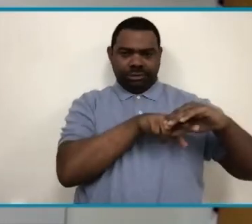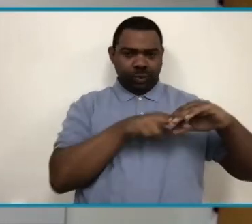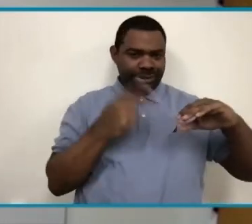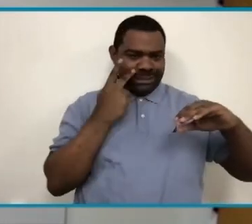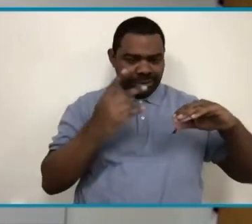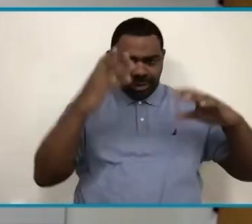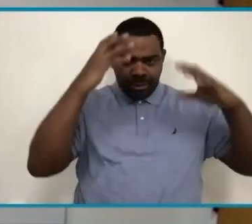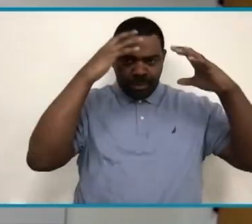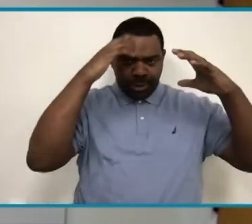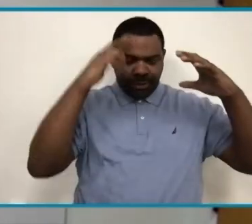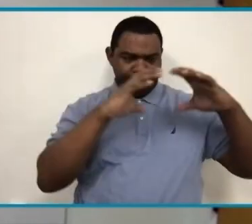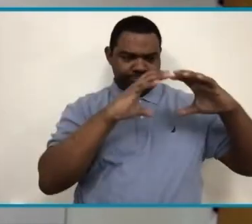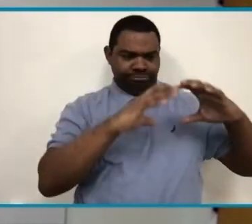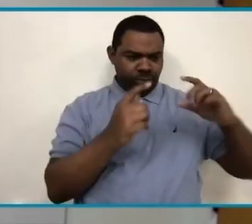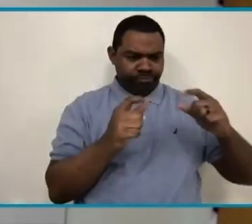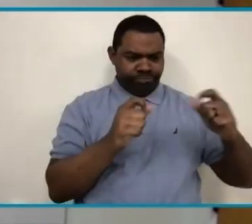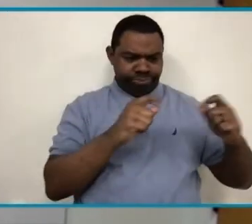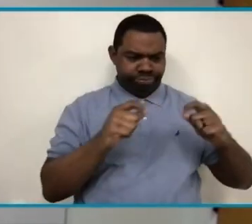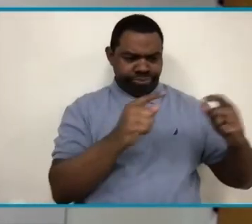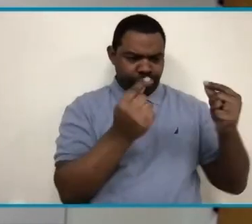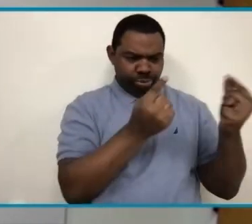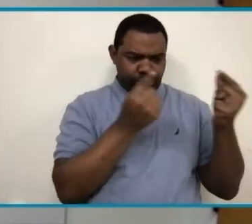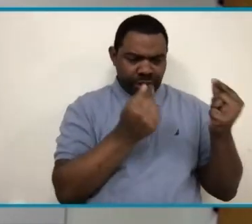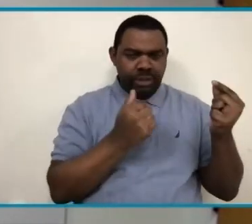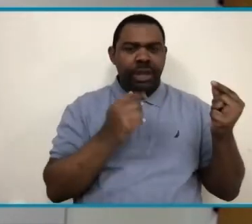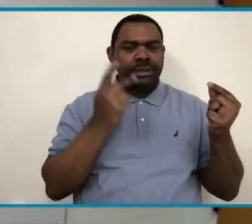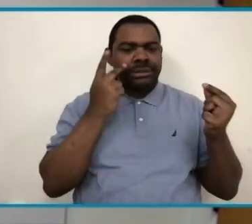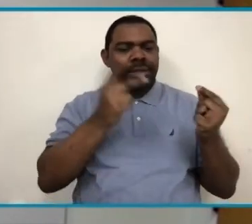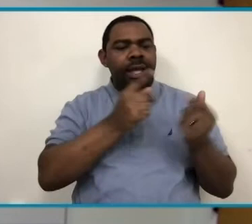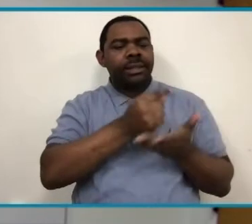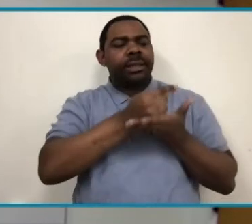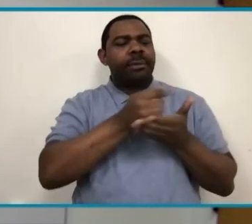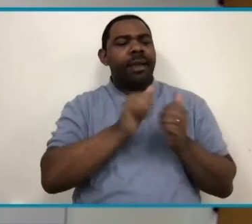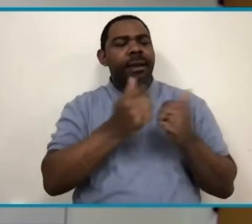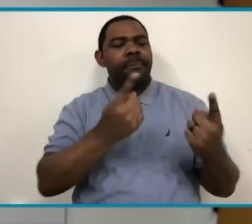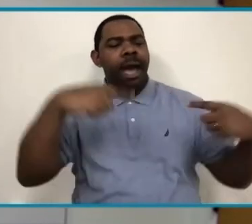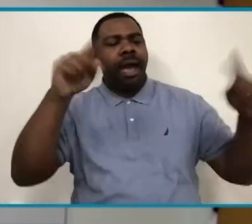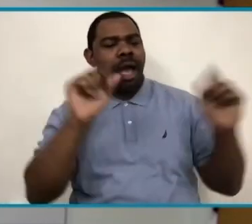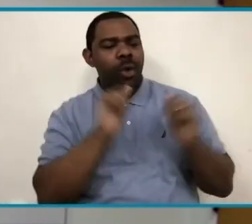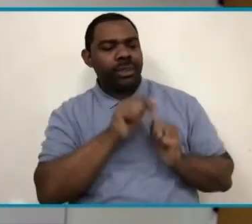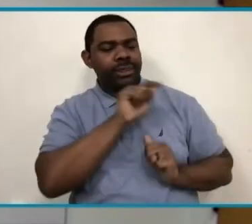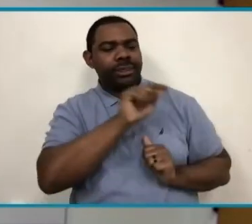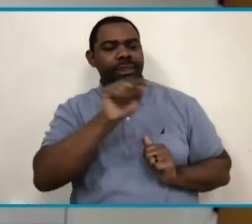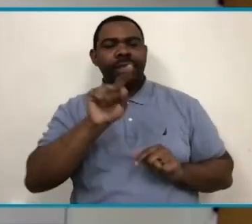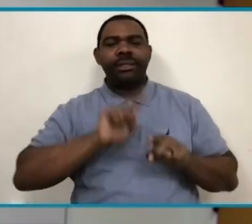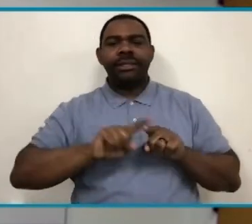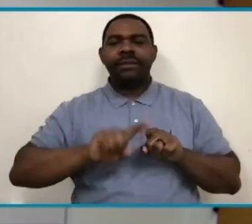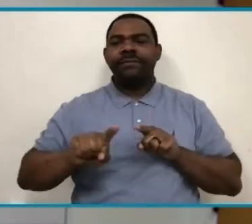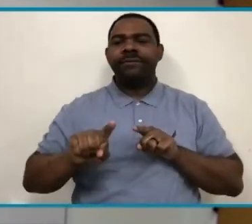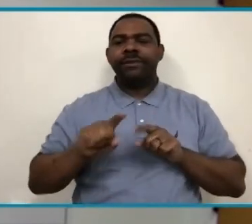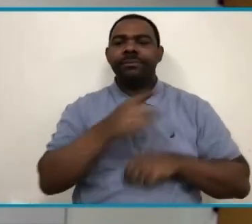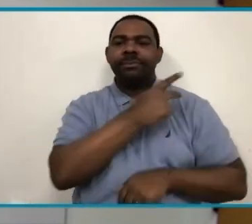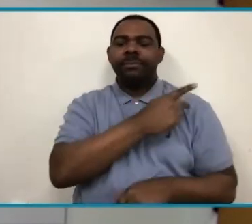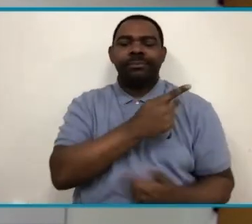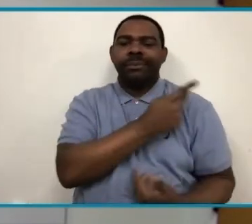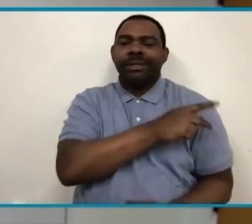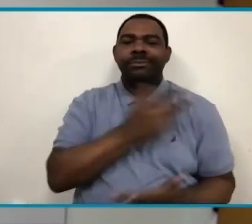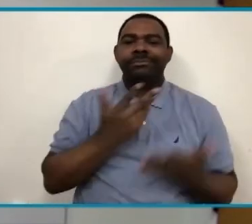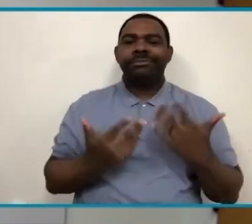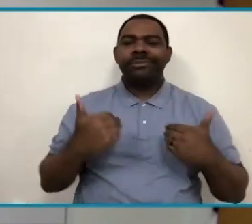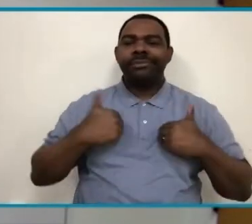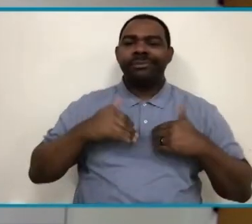therapy success in patients with anxiety-related conditions and also post-traumatic stress